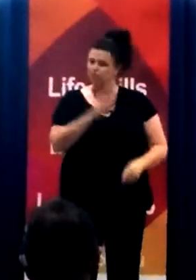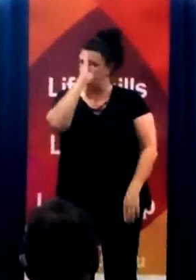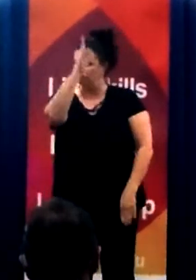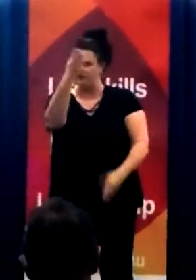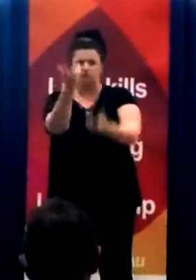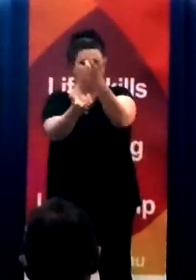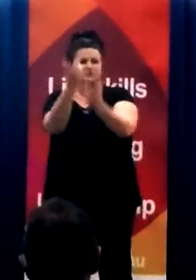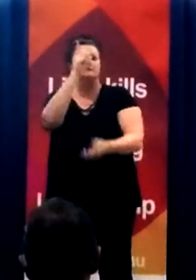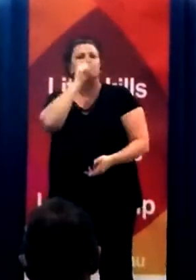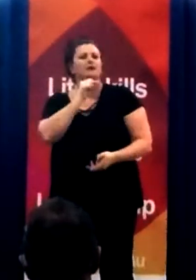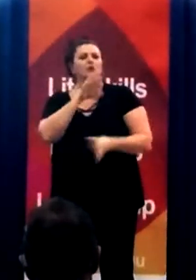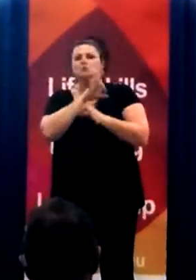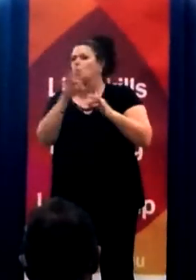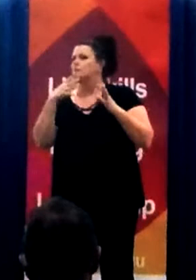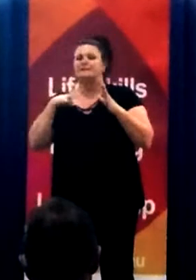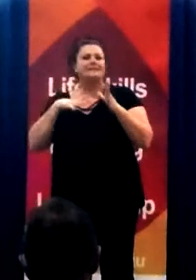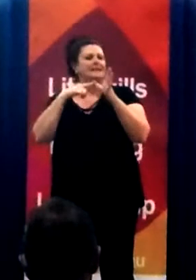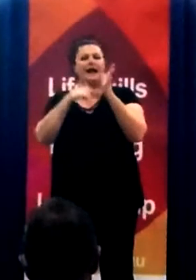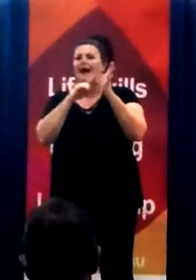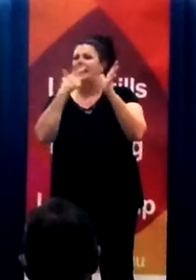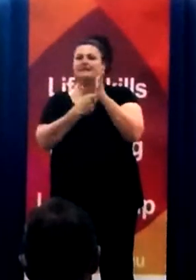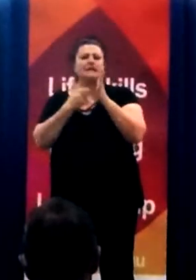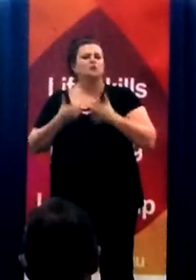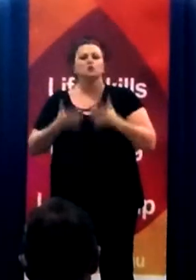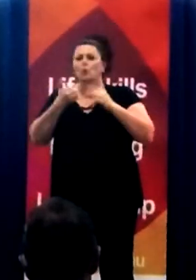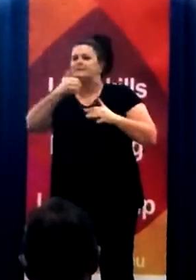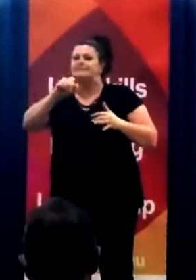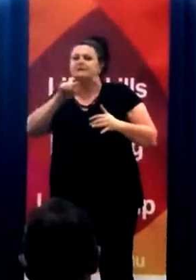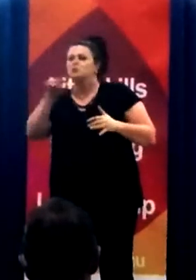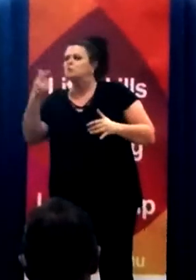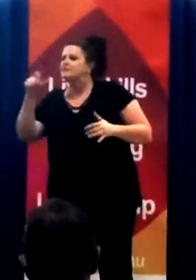They don’t have to get an ATAR score of 60 or 70.